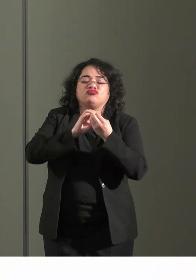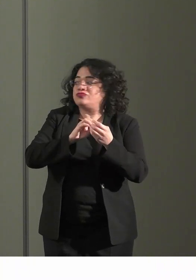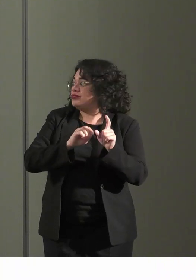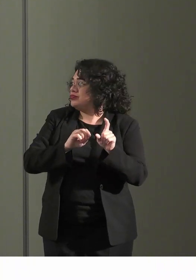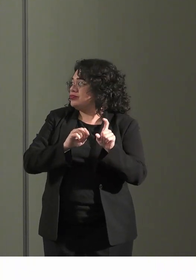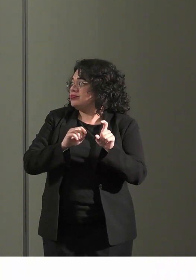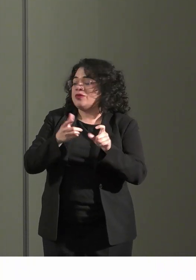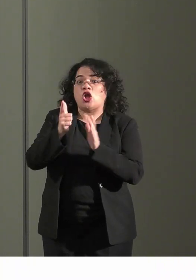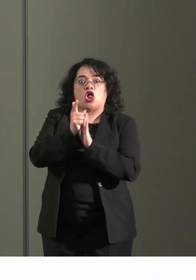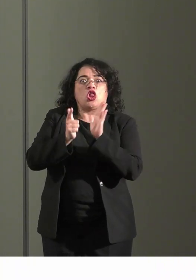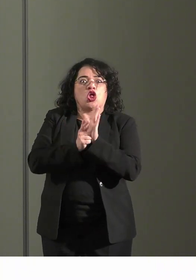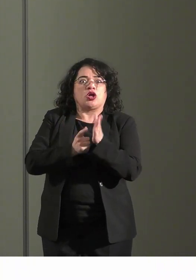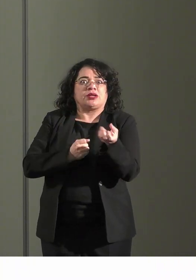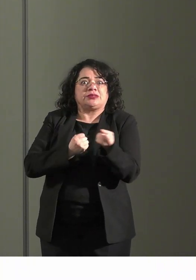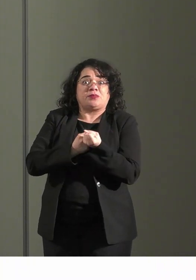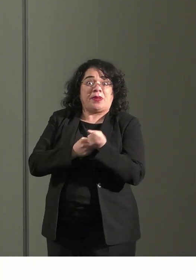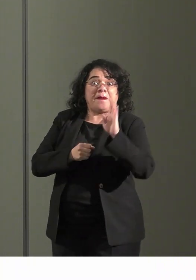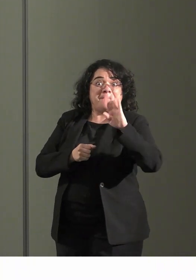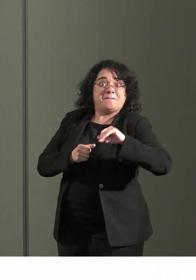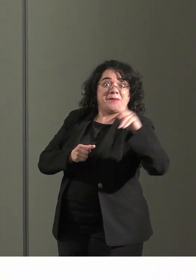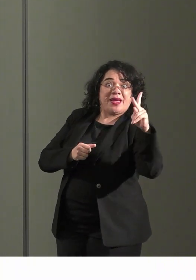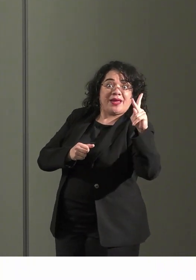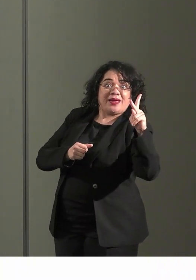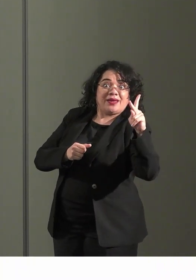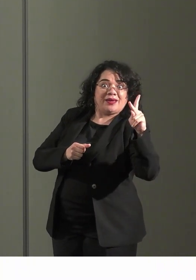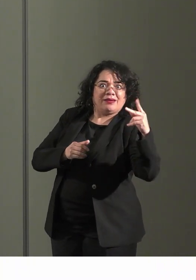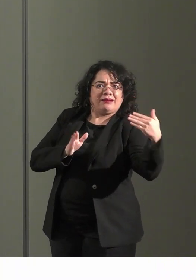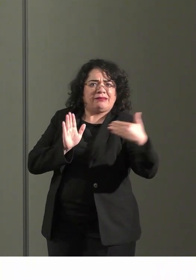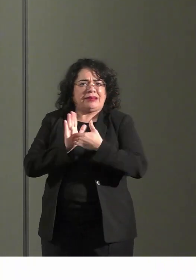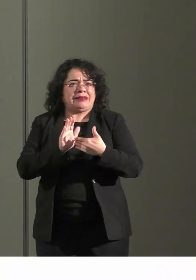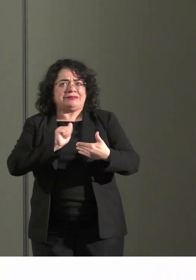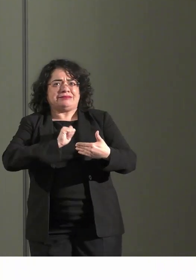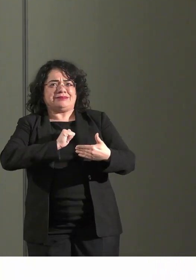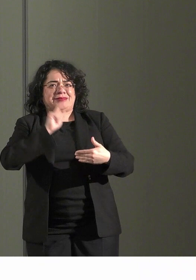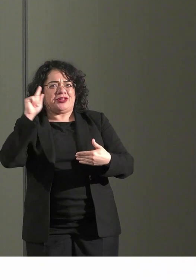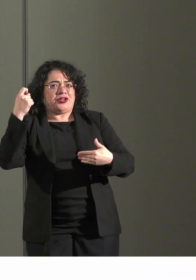the lawyers that are supporting the bank against the government. I don't think it works that way.